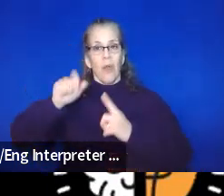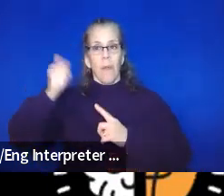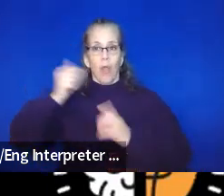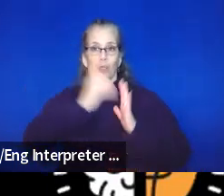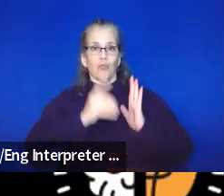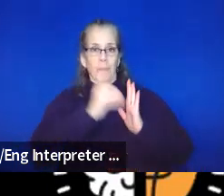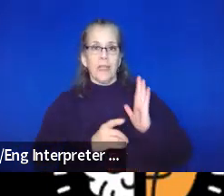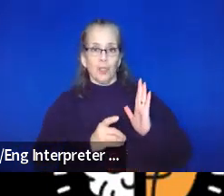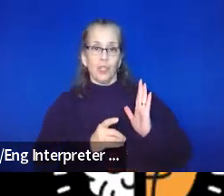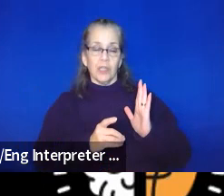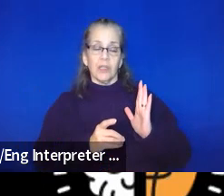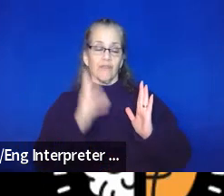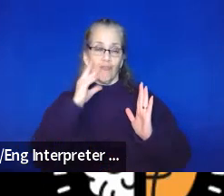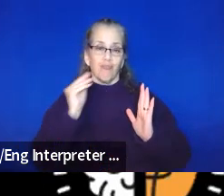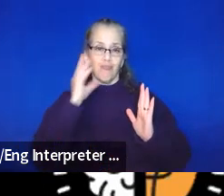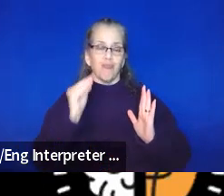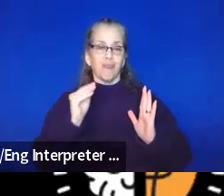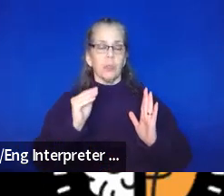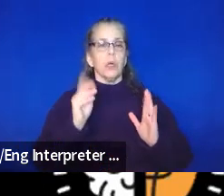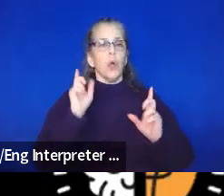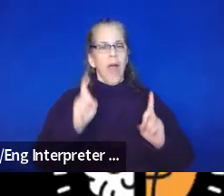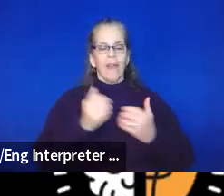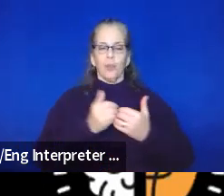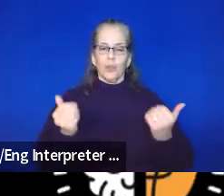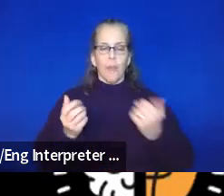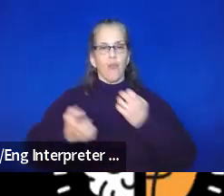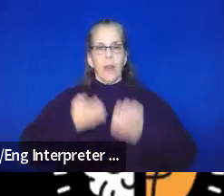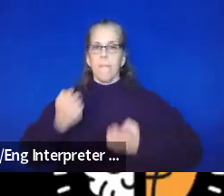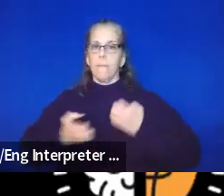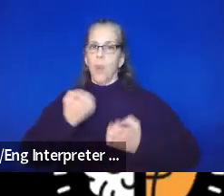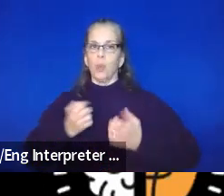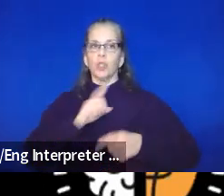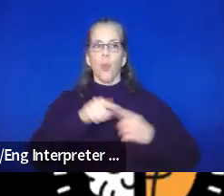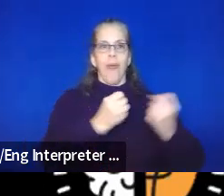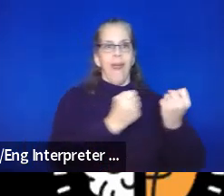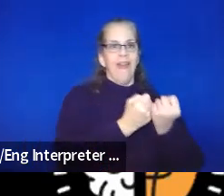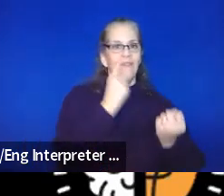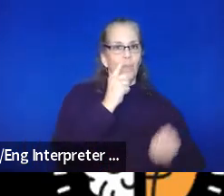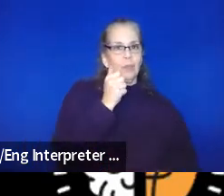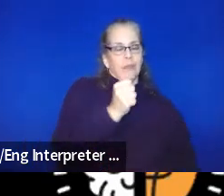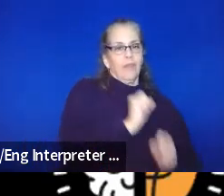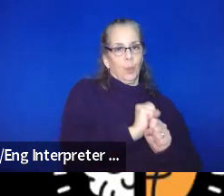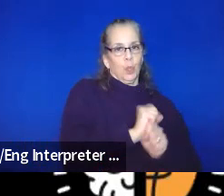to keep the emotion out of it when you're advocating for yourself.